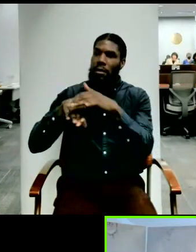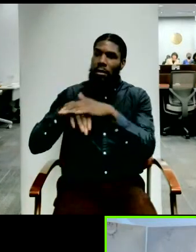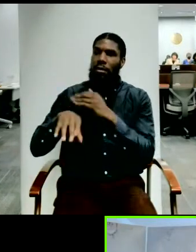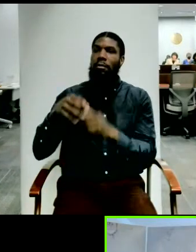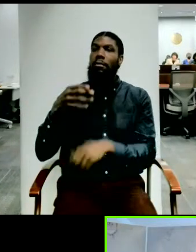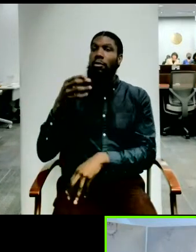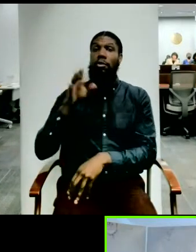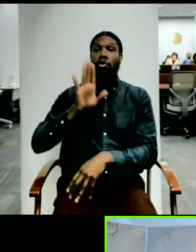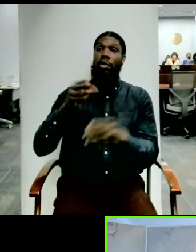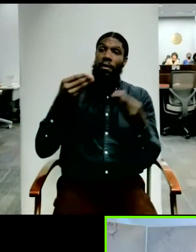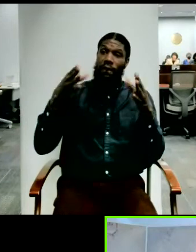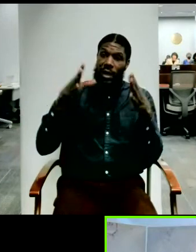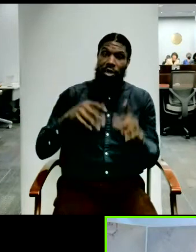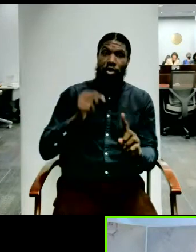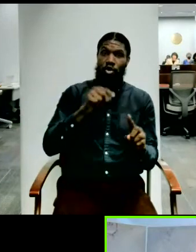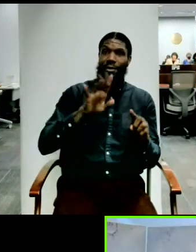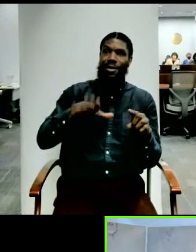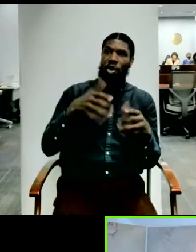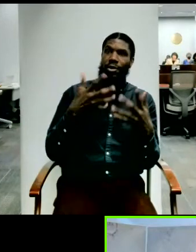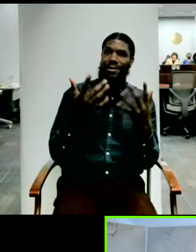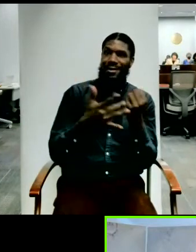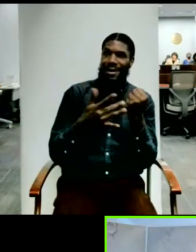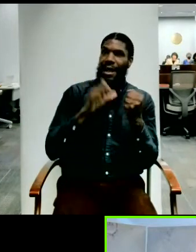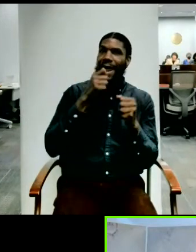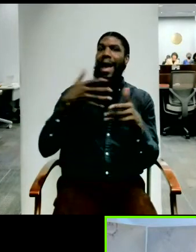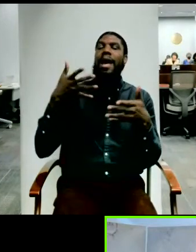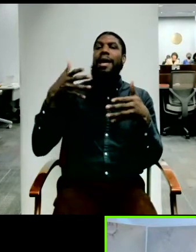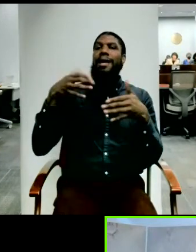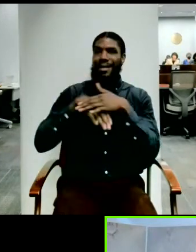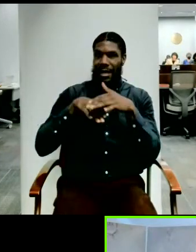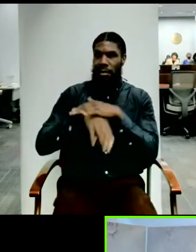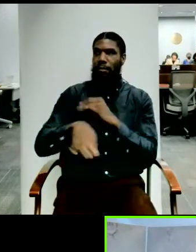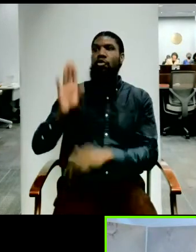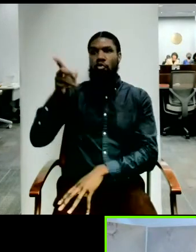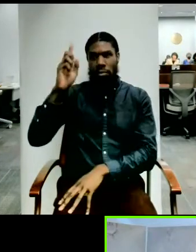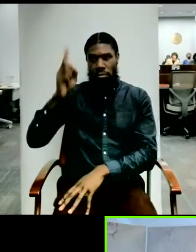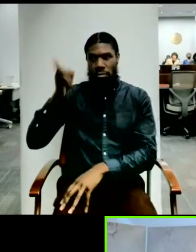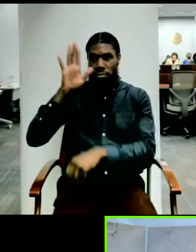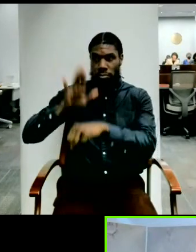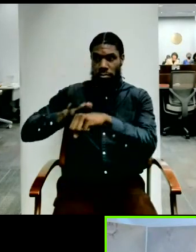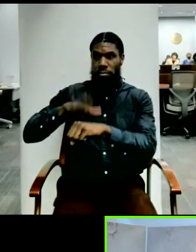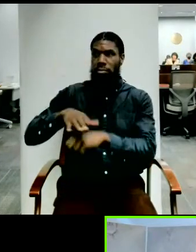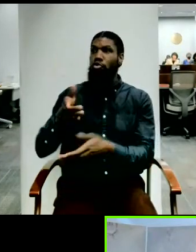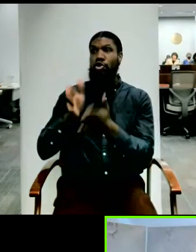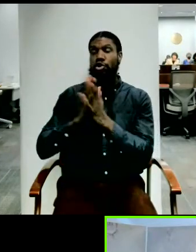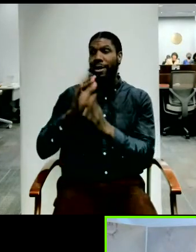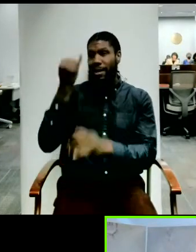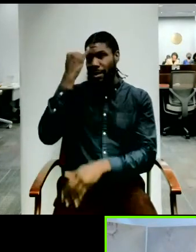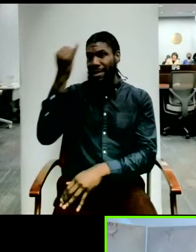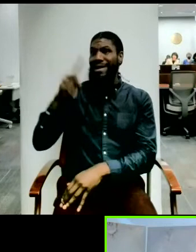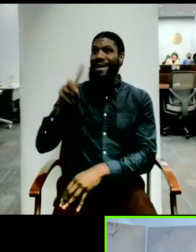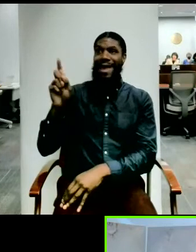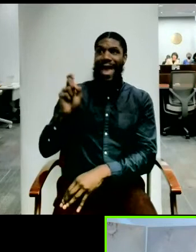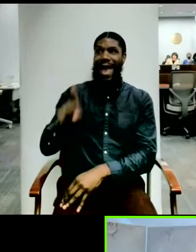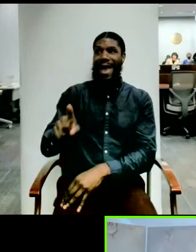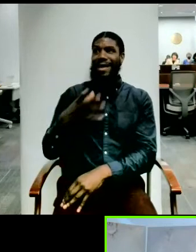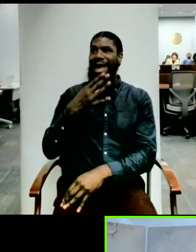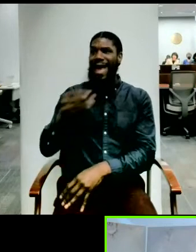So it's a really good idea to ask them about it and insist. And as, as the customers they have